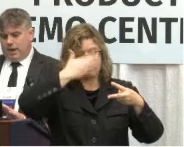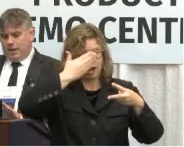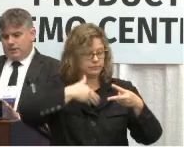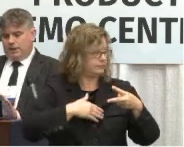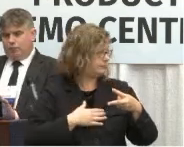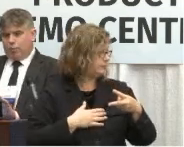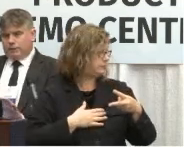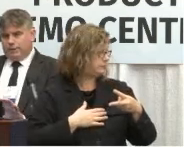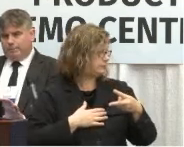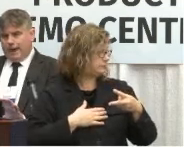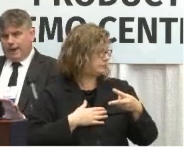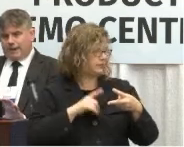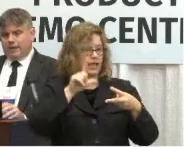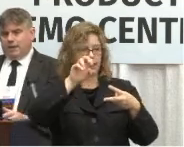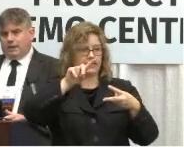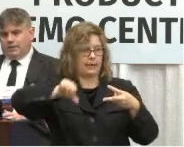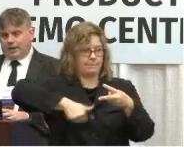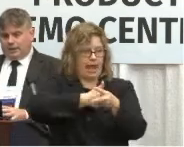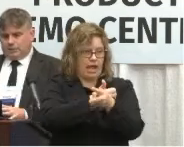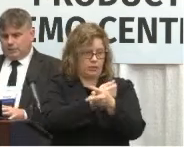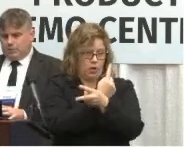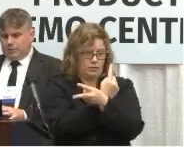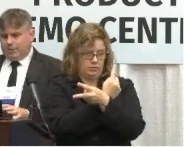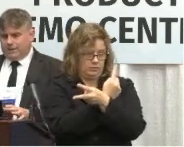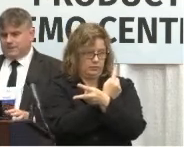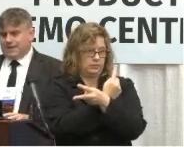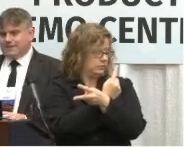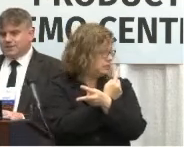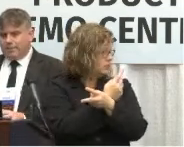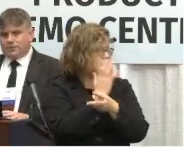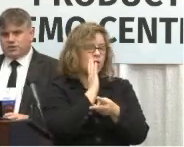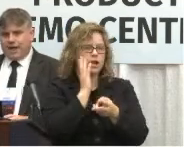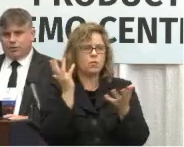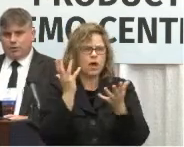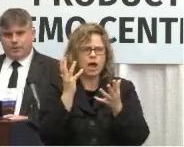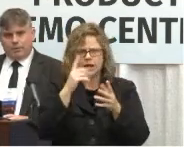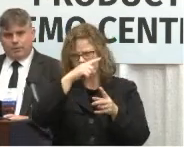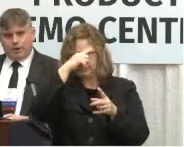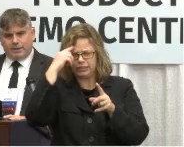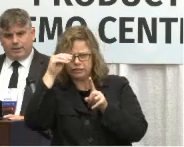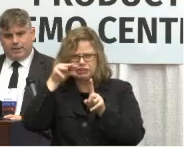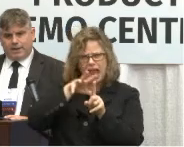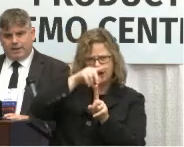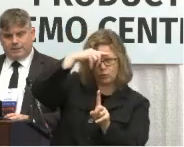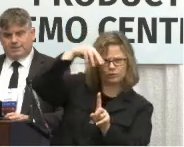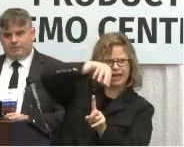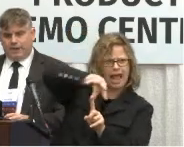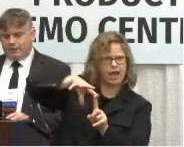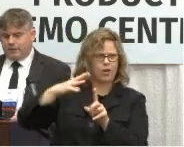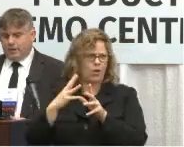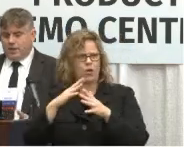and you have one in the back that minimizes any type of shadowing that we might get as an effect.